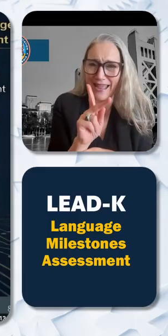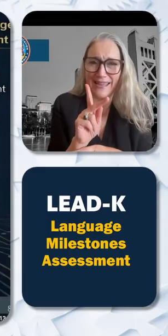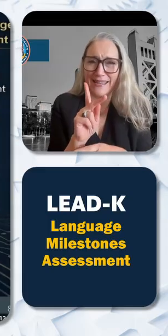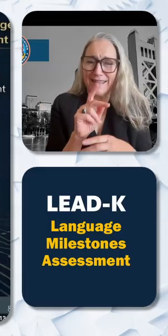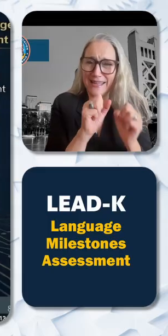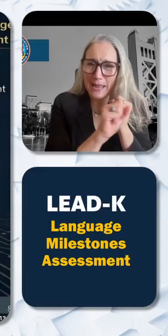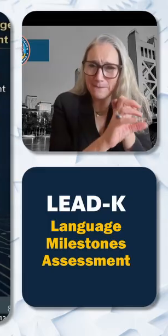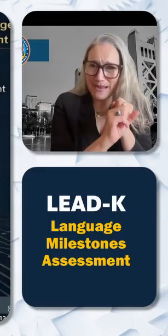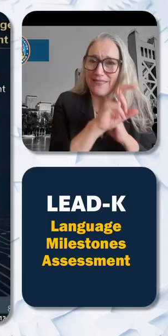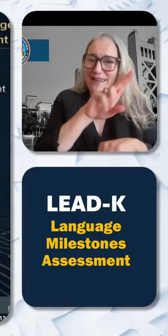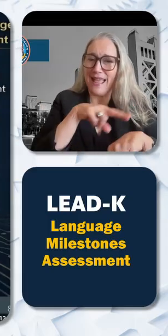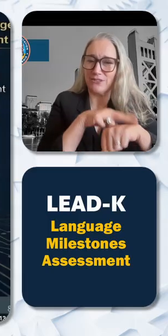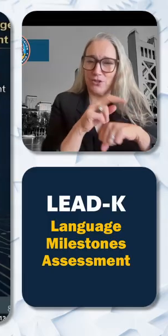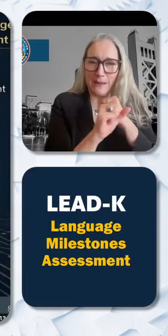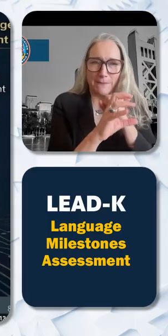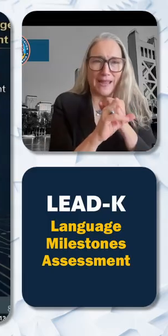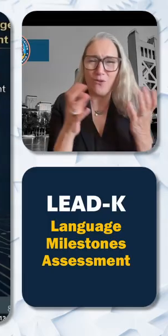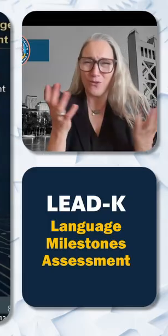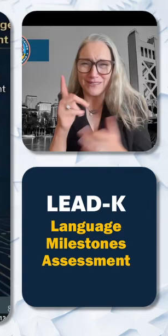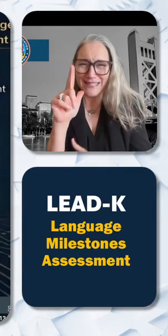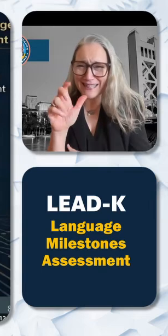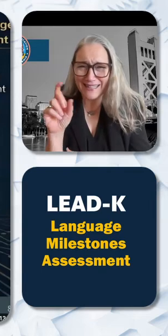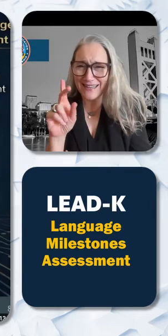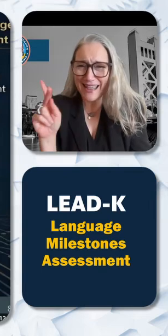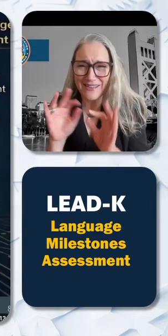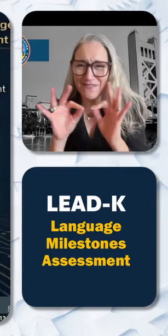I've gotten a lot of feedback and questions about what is the National